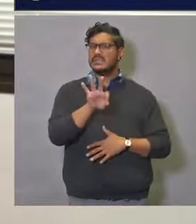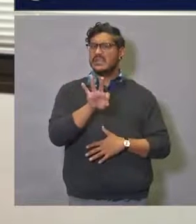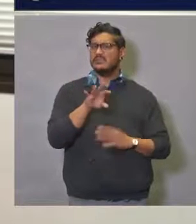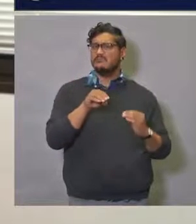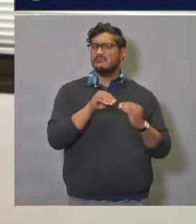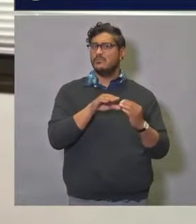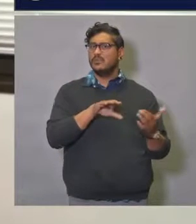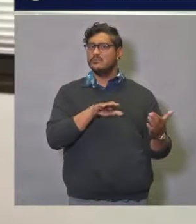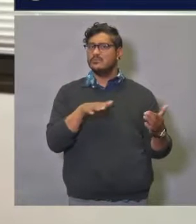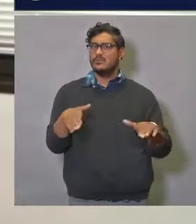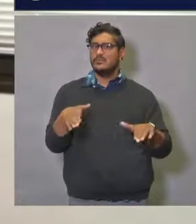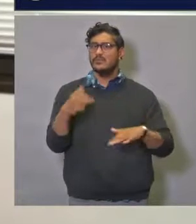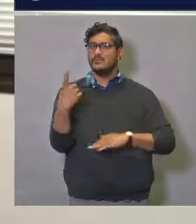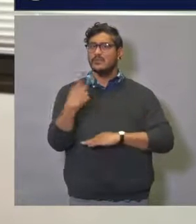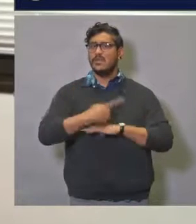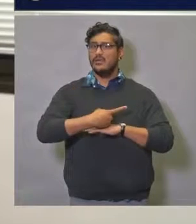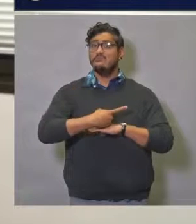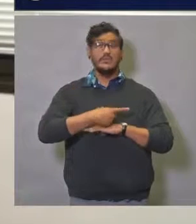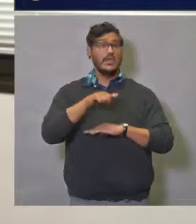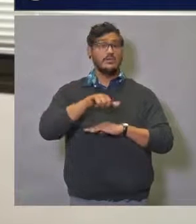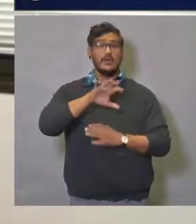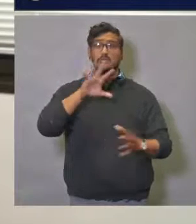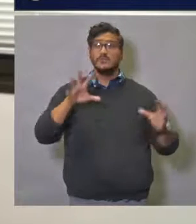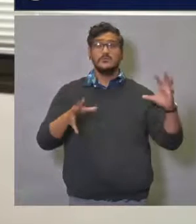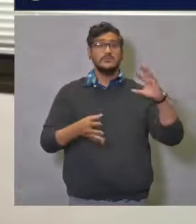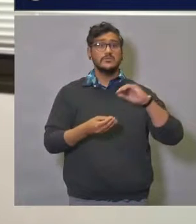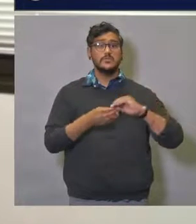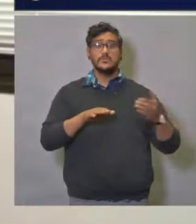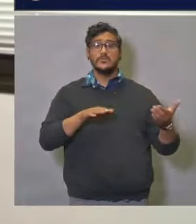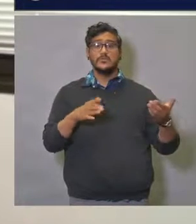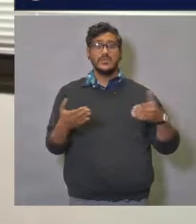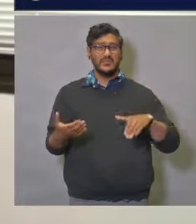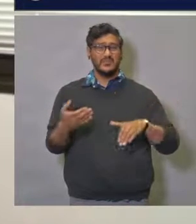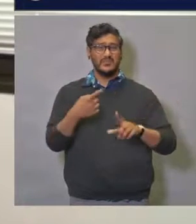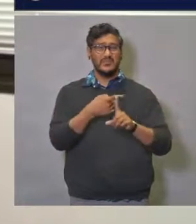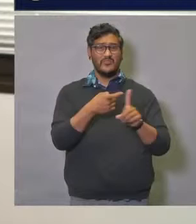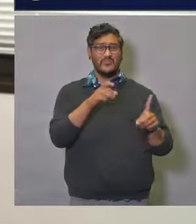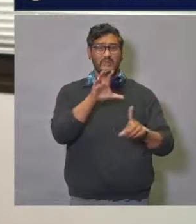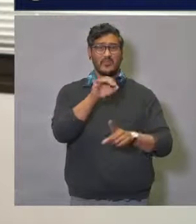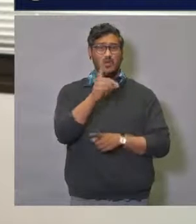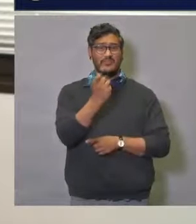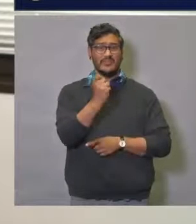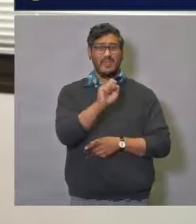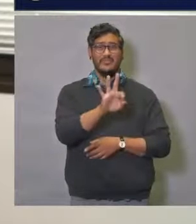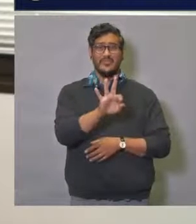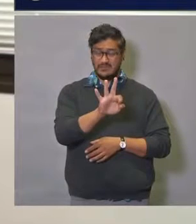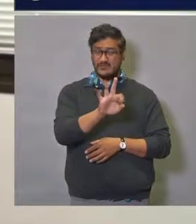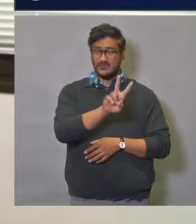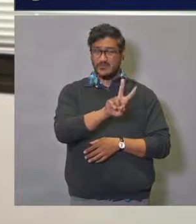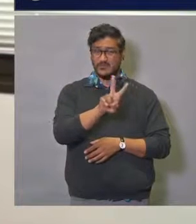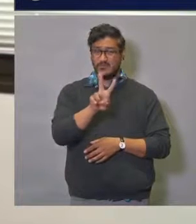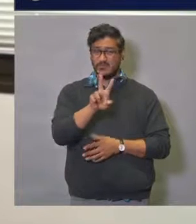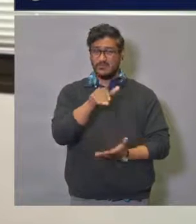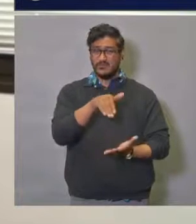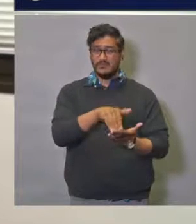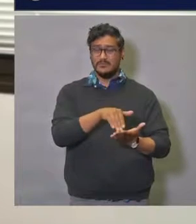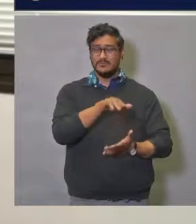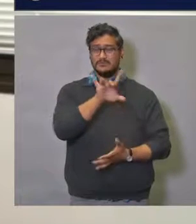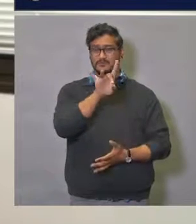SEMANA.